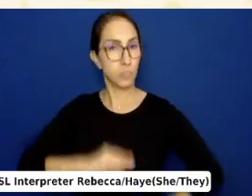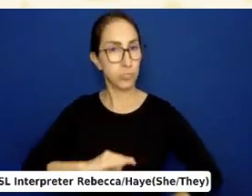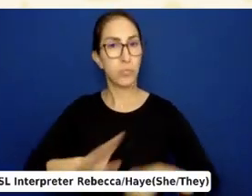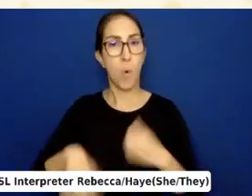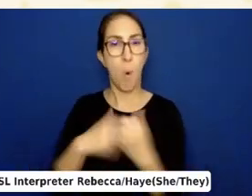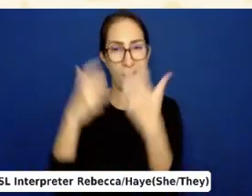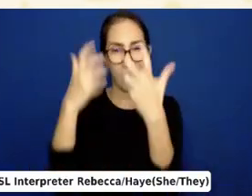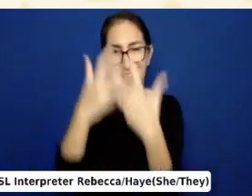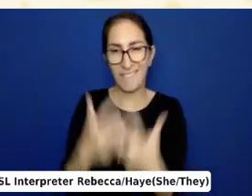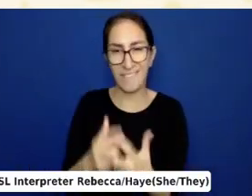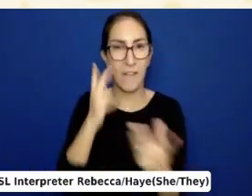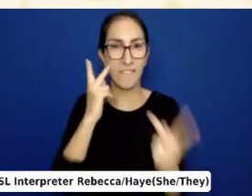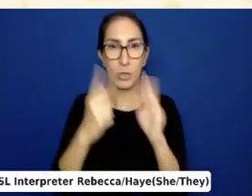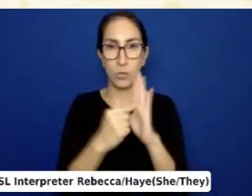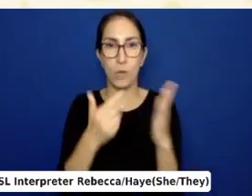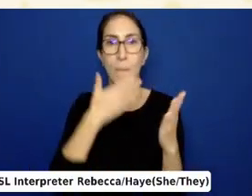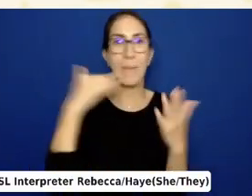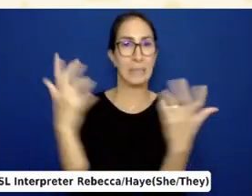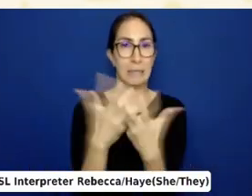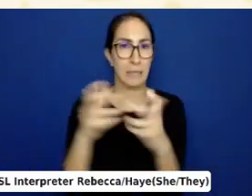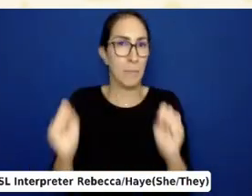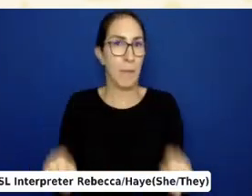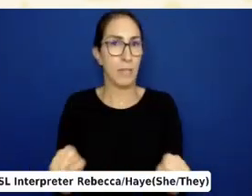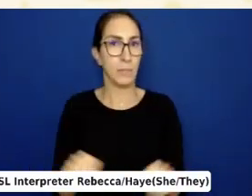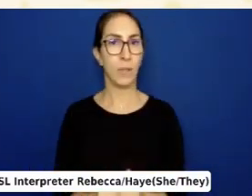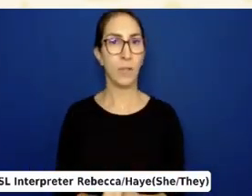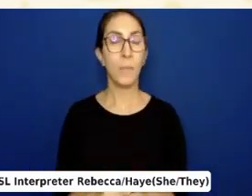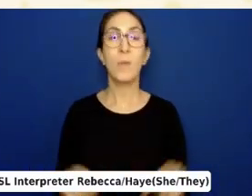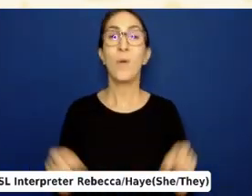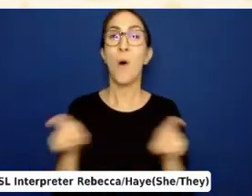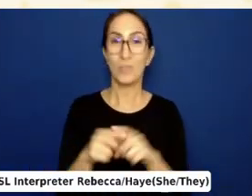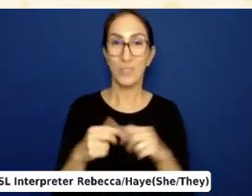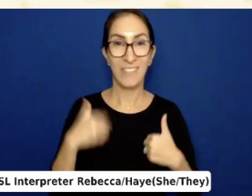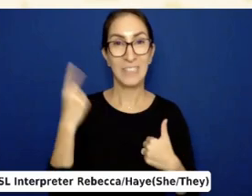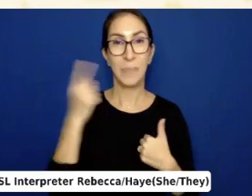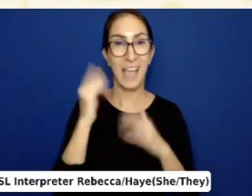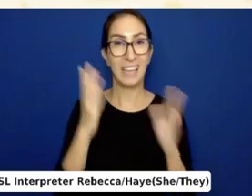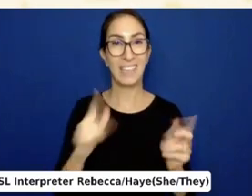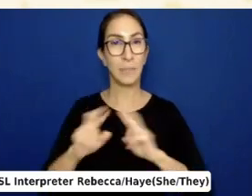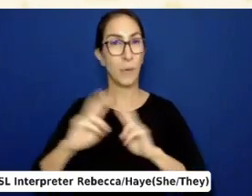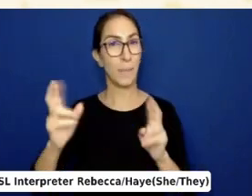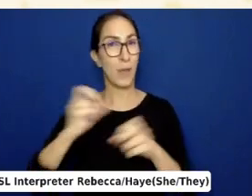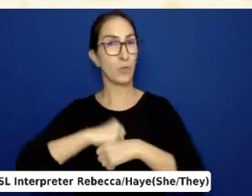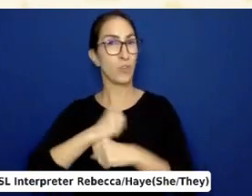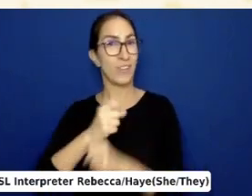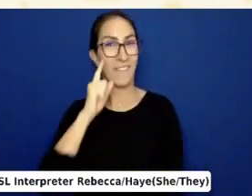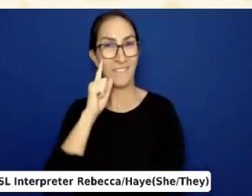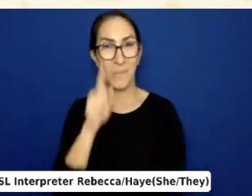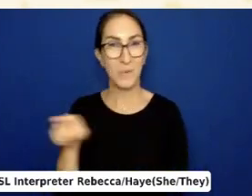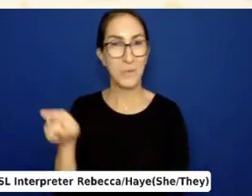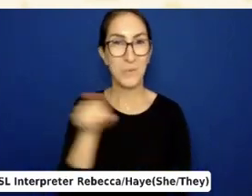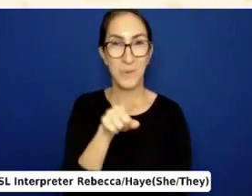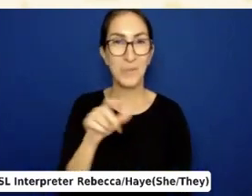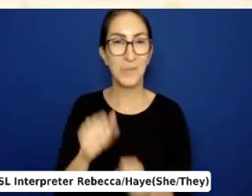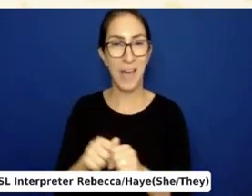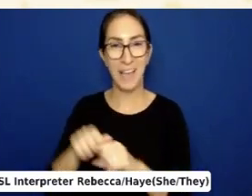Also, there is something that I can prepare and create for you. So I can just share that with the leaders of the conversation